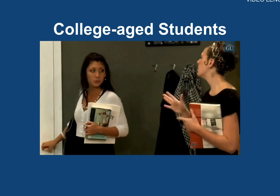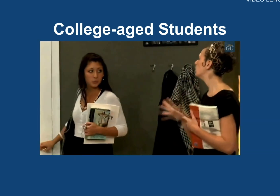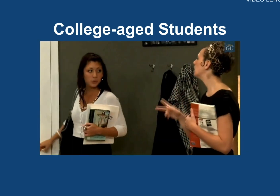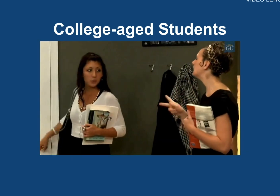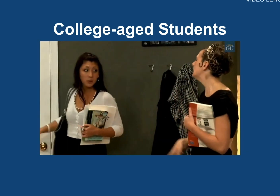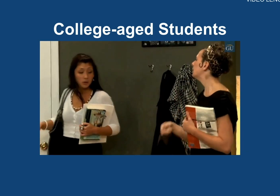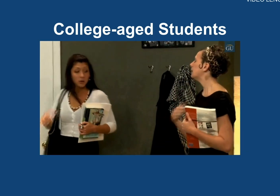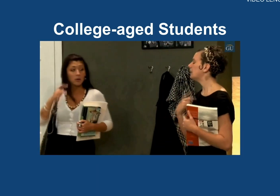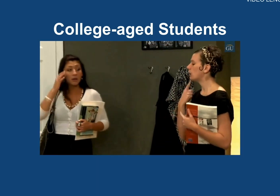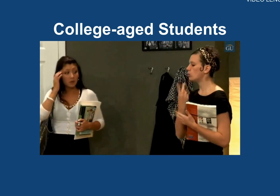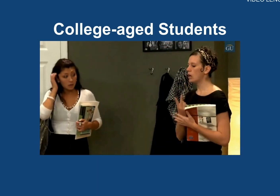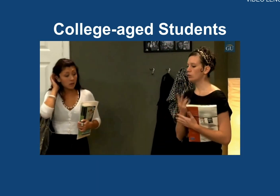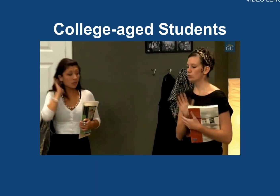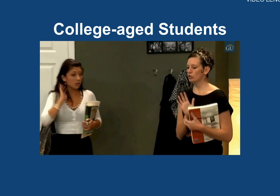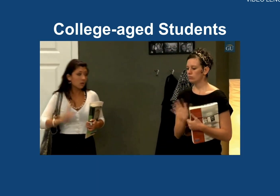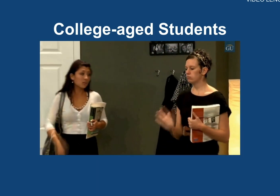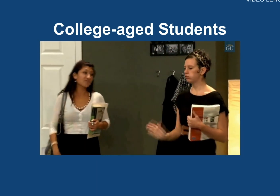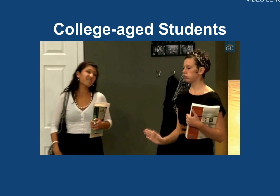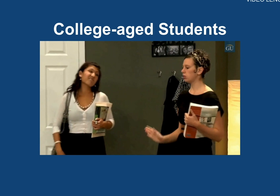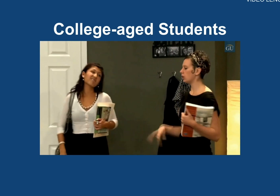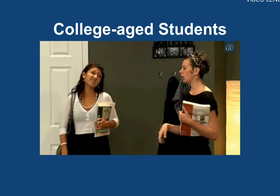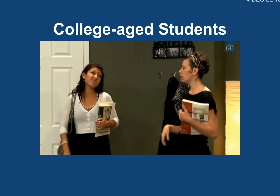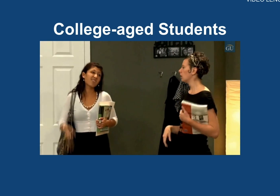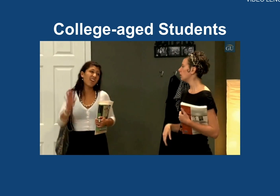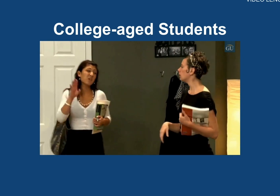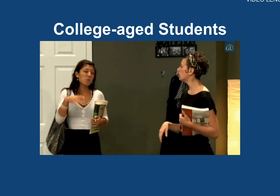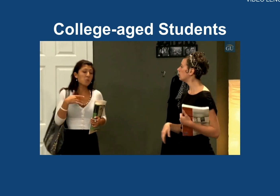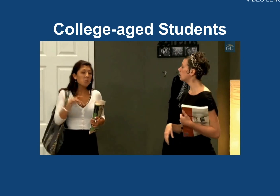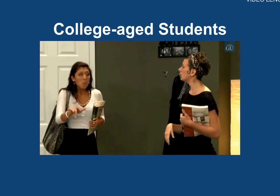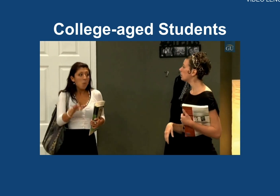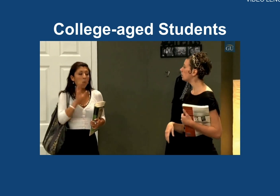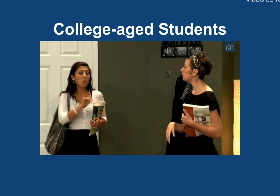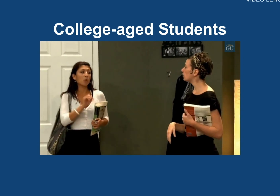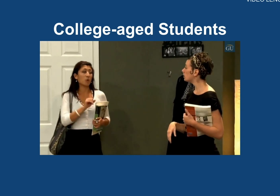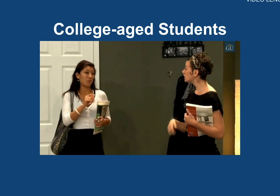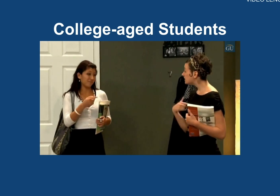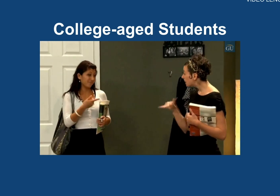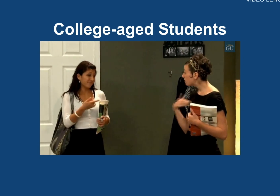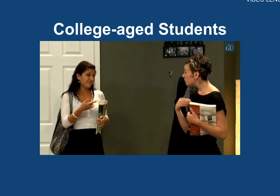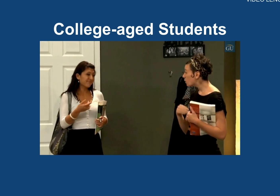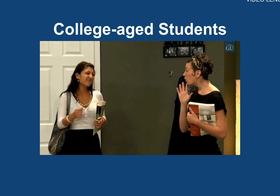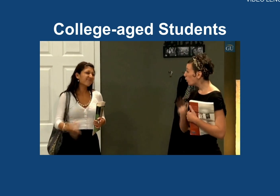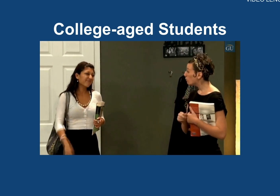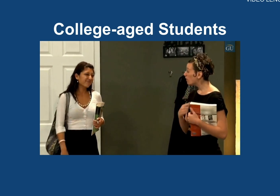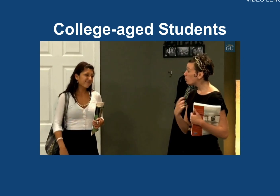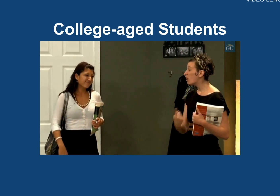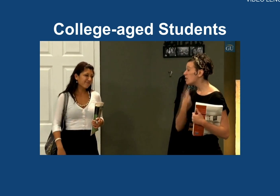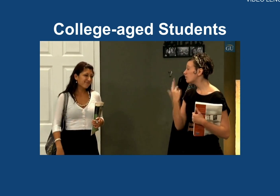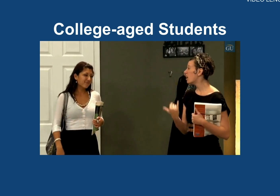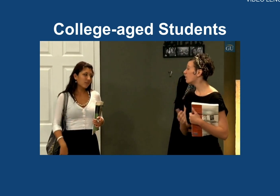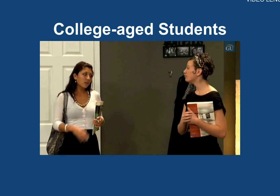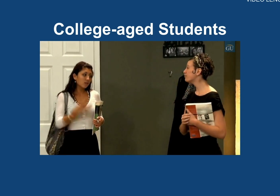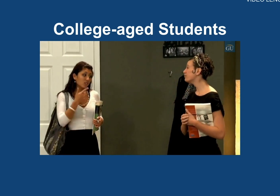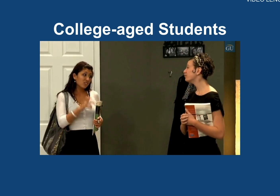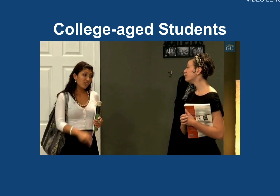Black shirt: Honestly, that paper is really killing me in graduate school. Ugh. Leila: I know. I’m so glad to be done with my homework but — Black shirt: And I still have more work to do! I’ll go upstairs and do it.